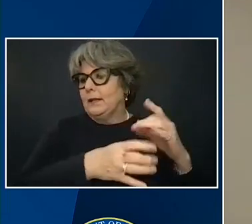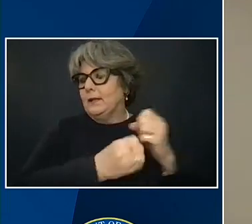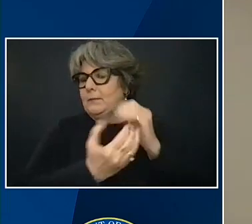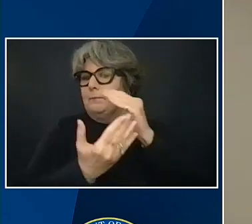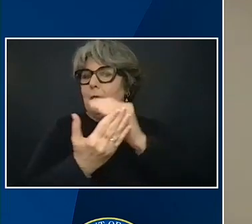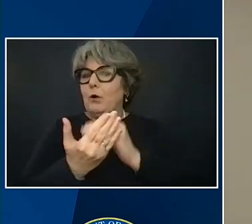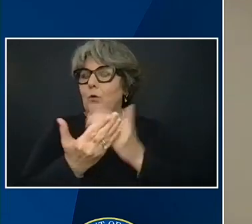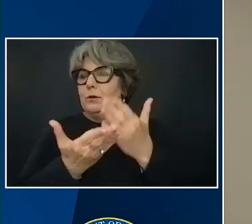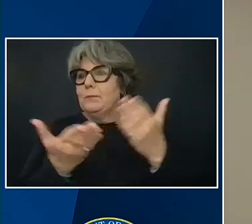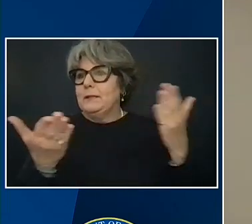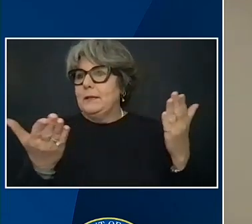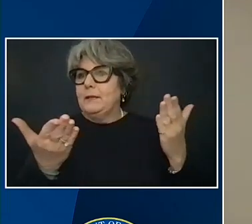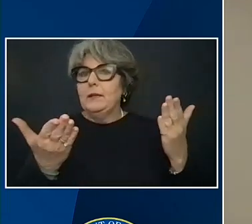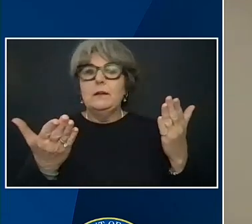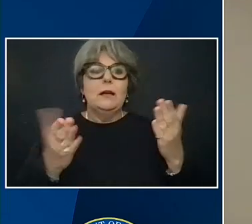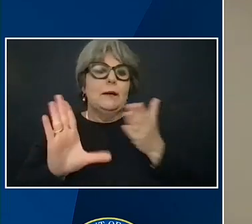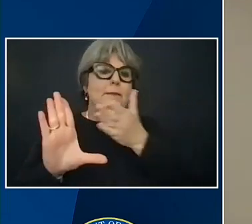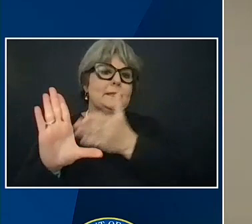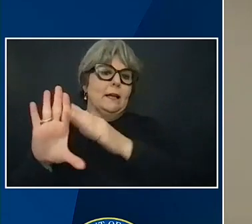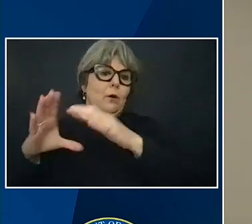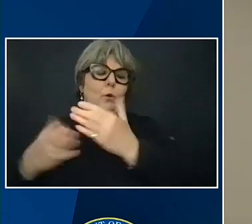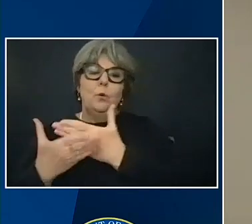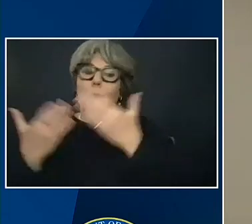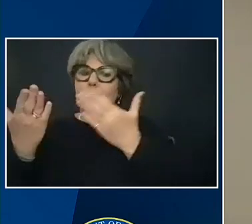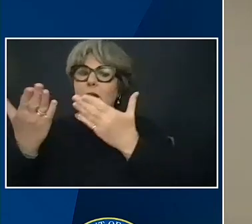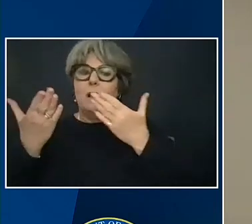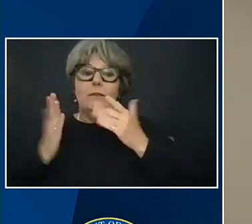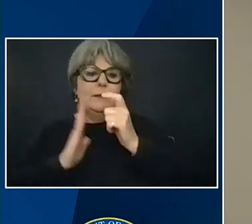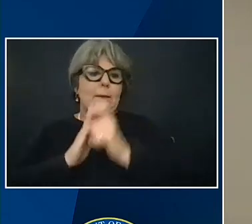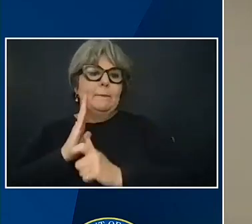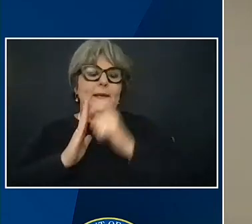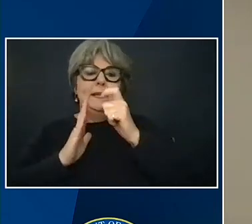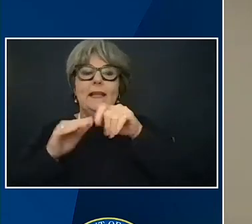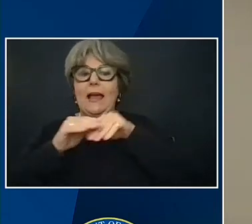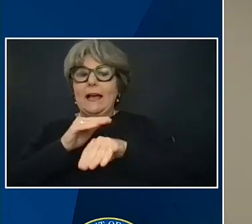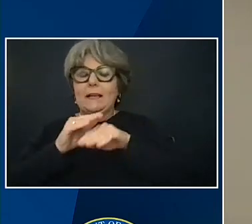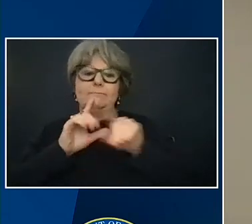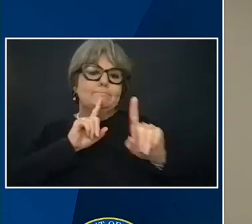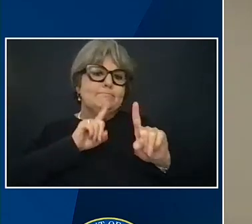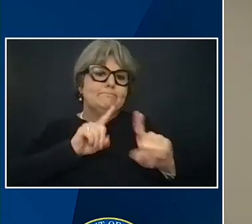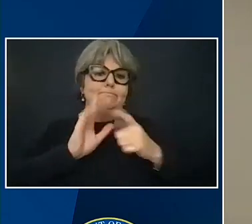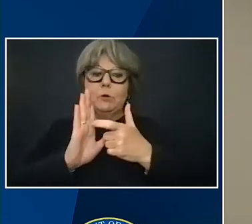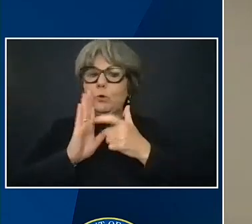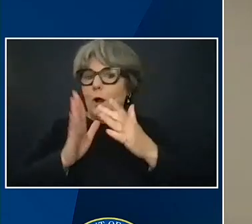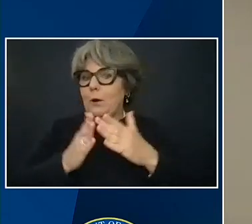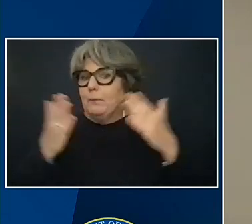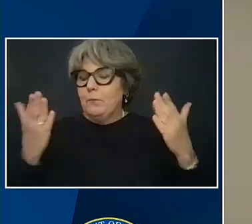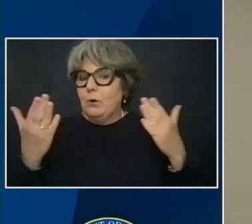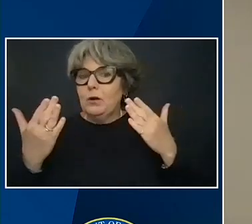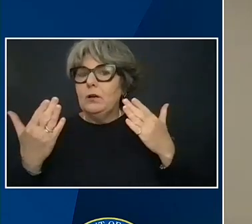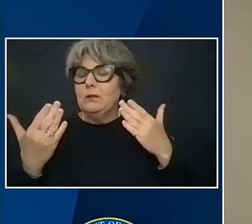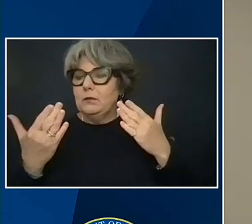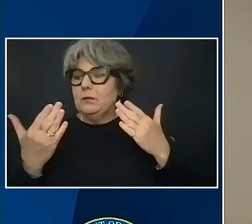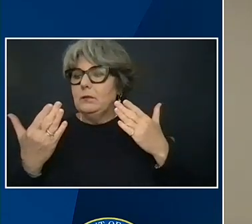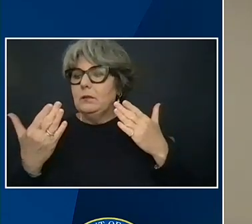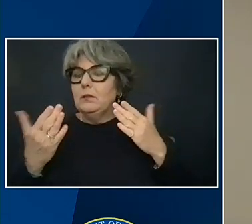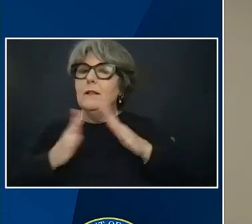I'm in a psychology course that did not offer immediate access, and I was trying to order the required textbook for my course. The book was on backorder at the